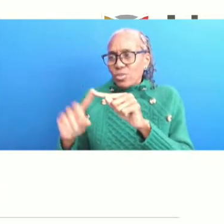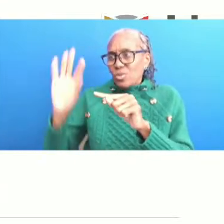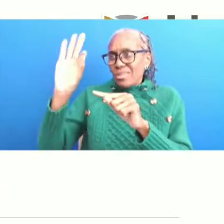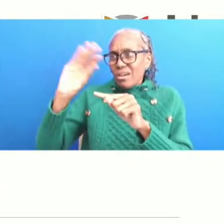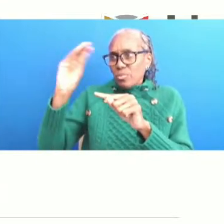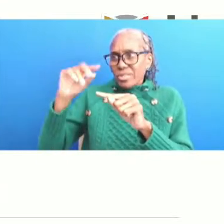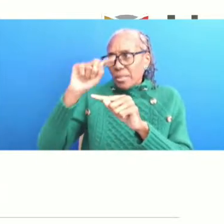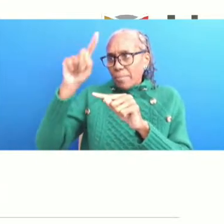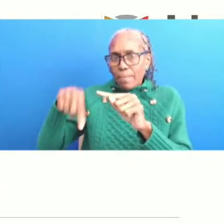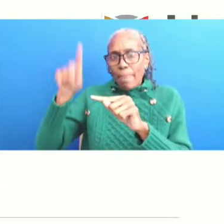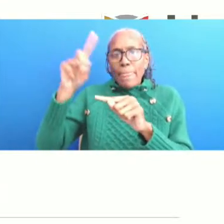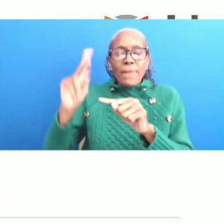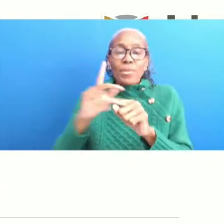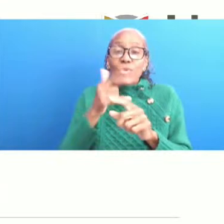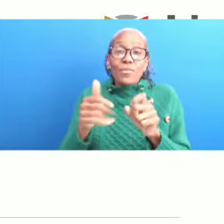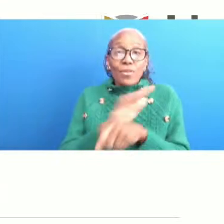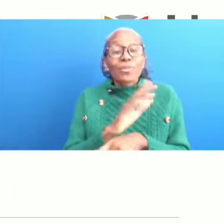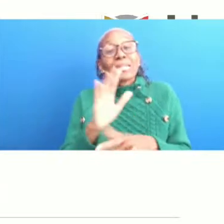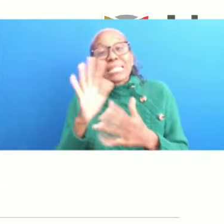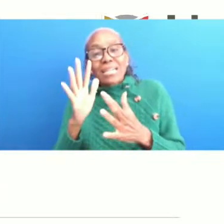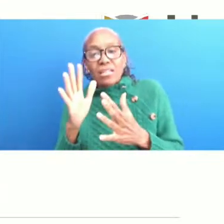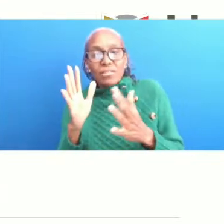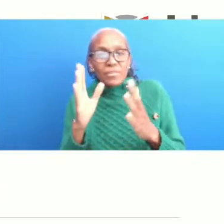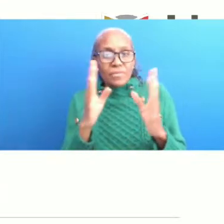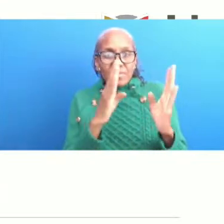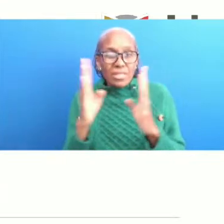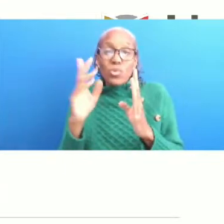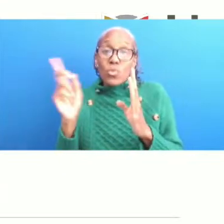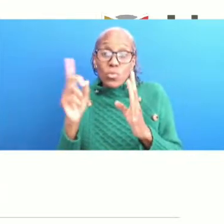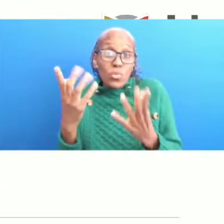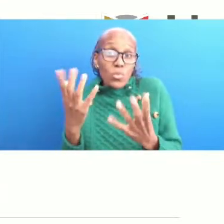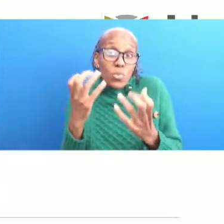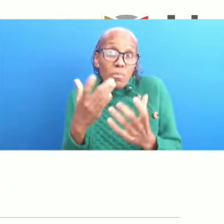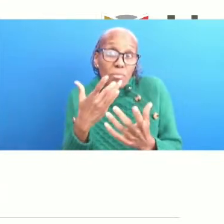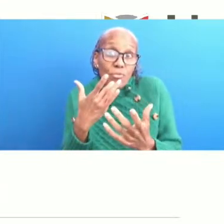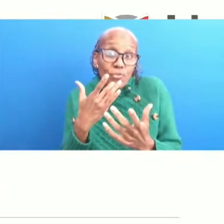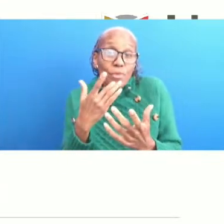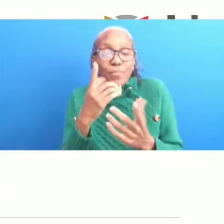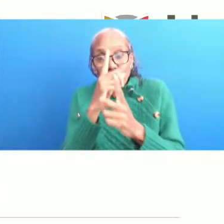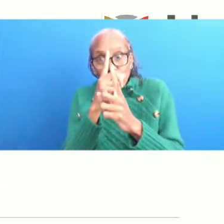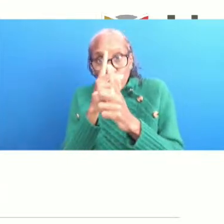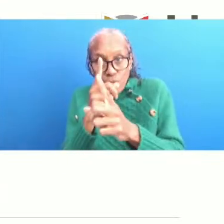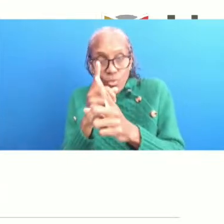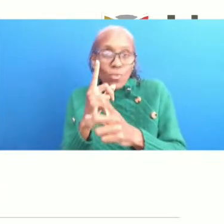BECAUSE WE THINK IT'LL BE SOMEWHERE BETWEEN 6 AND 9% OF